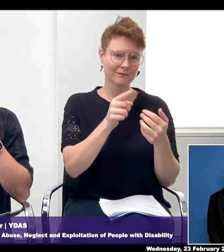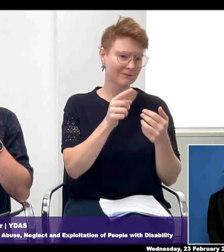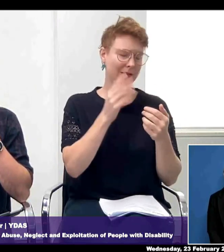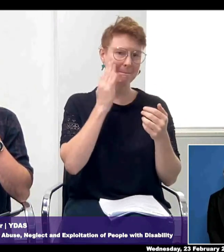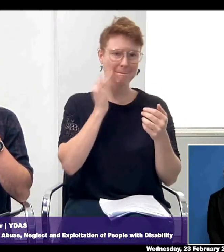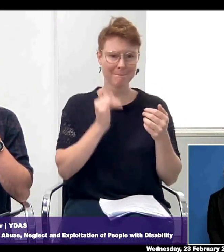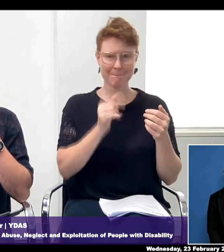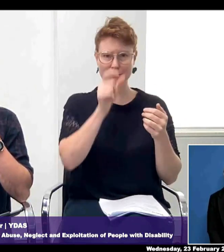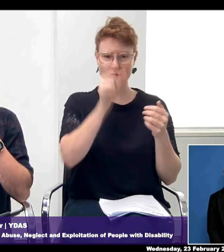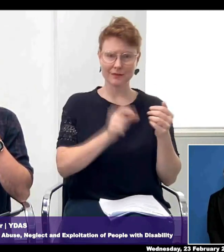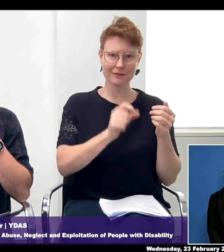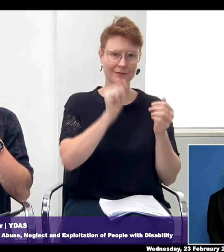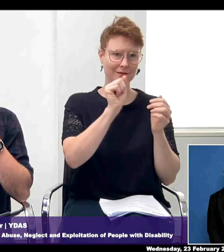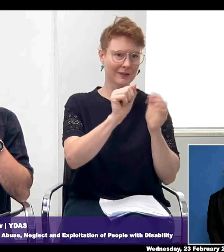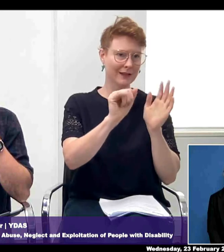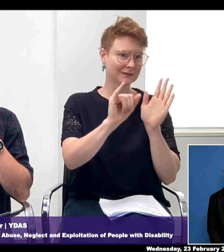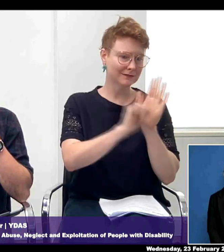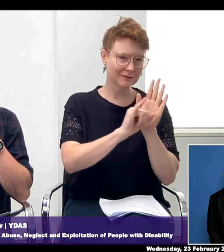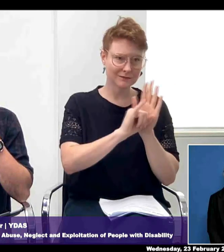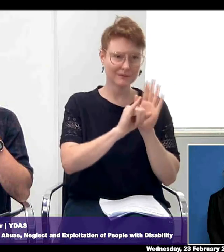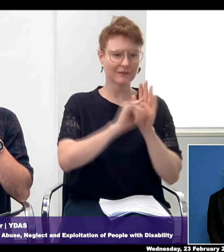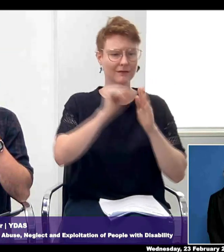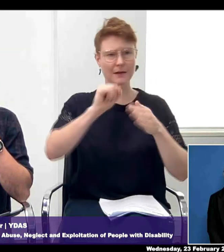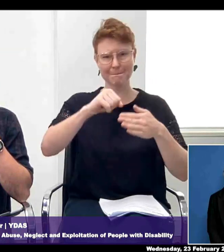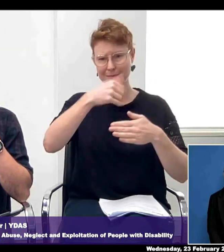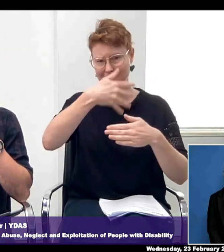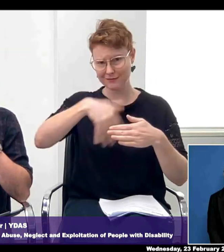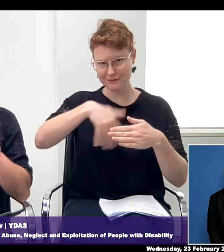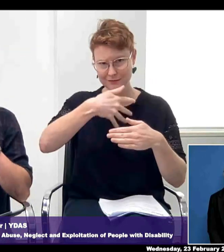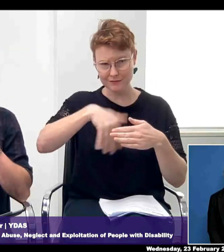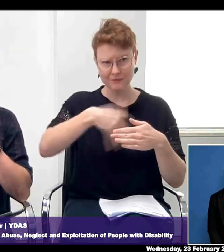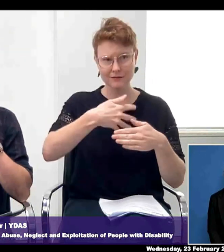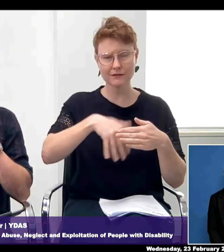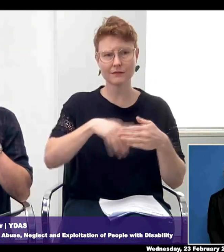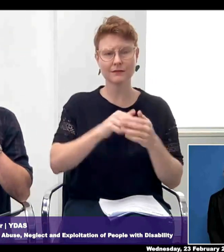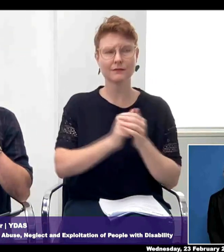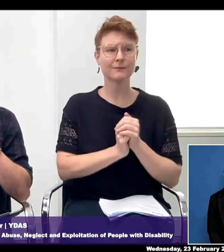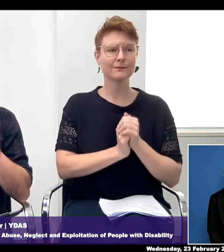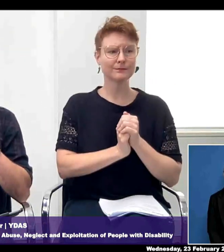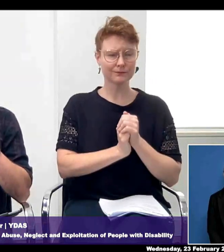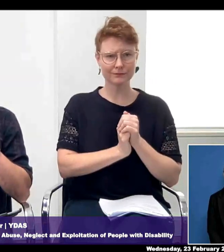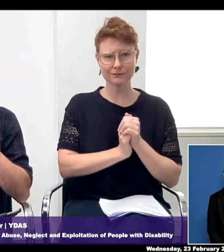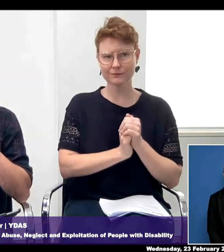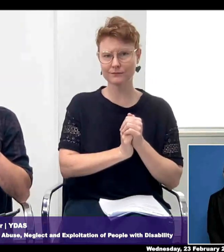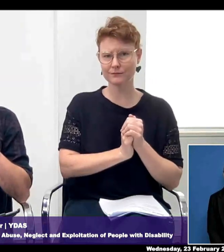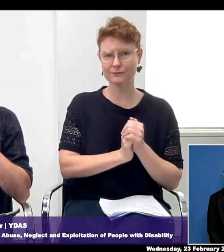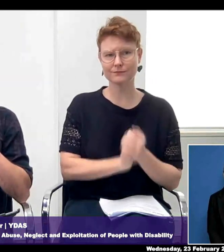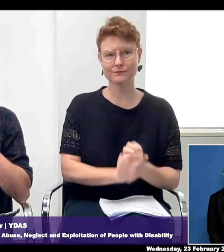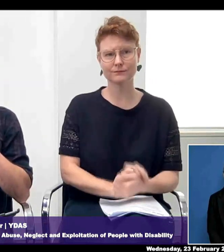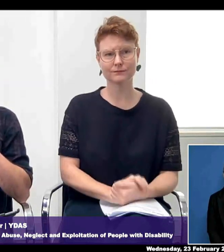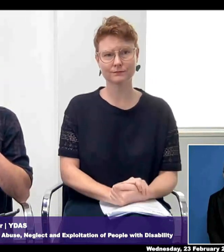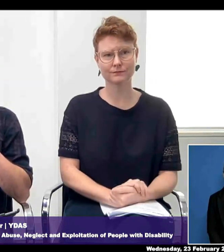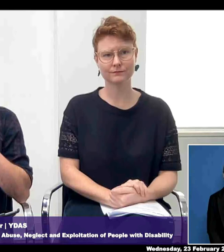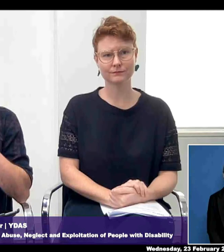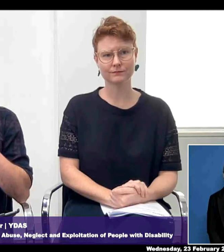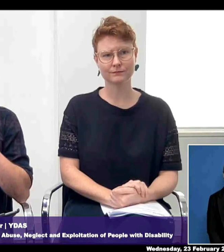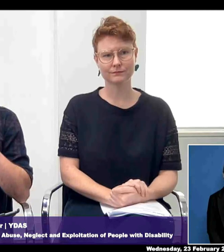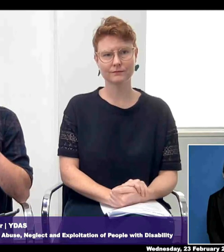identities and ensure that their services are provided accordingly, regardless of what sort of identity, background these disabled young people are coming from.